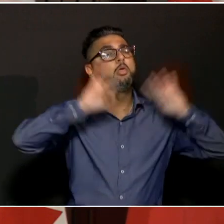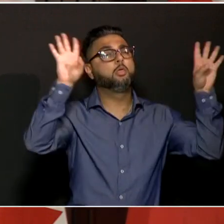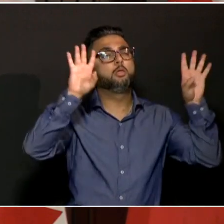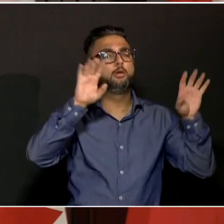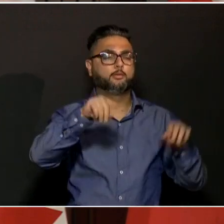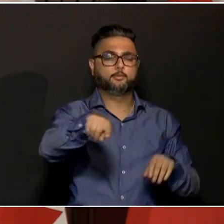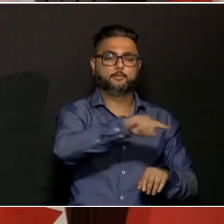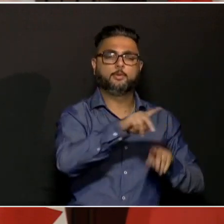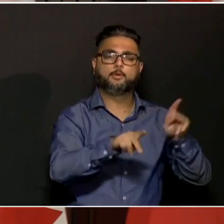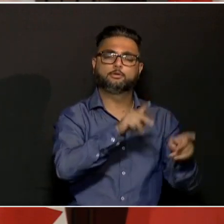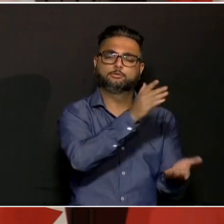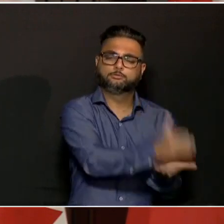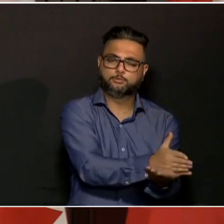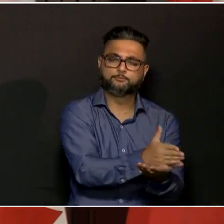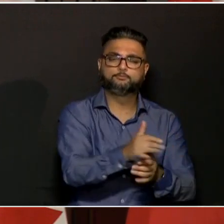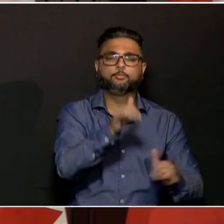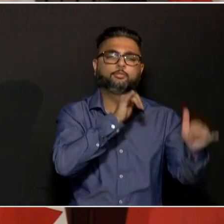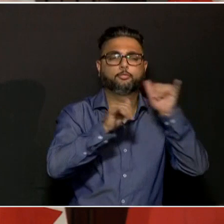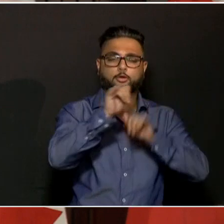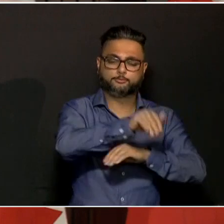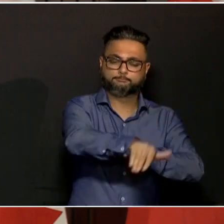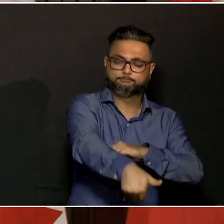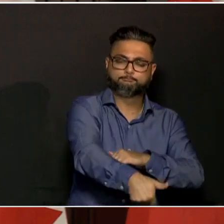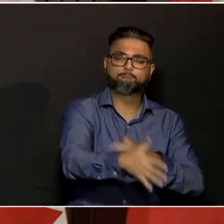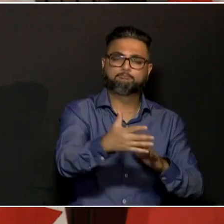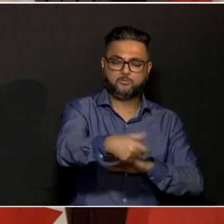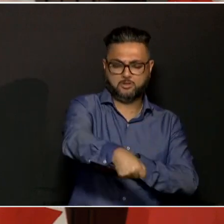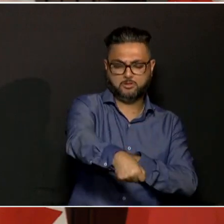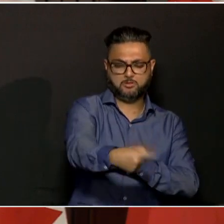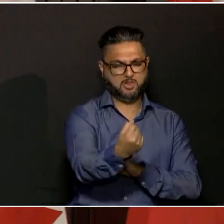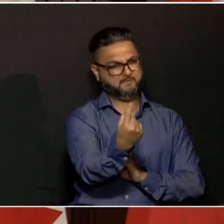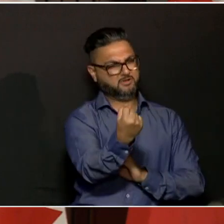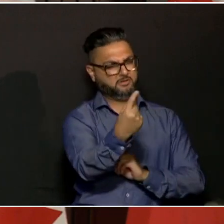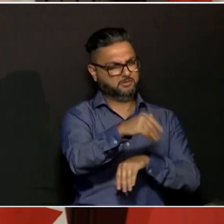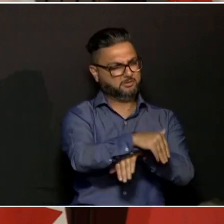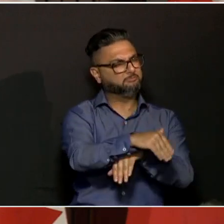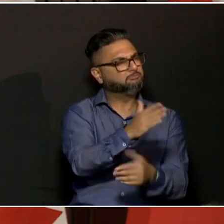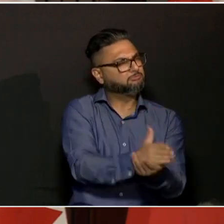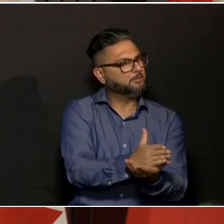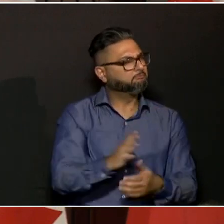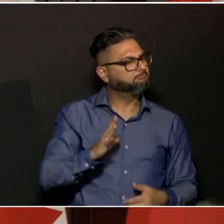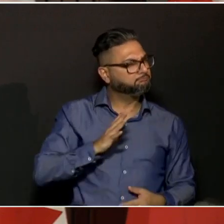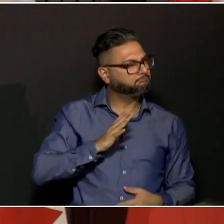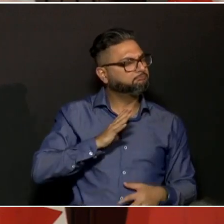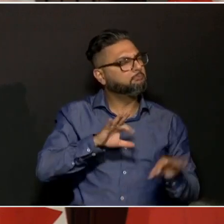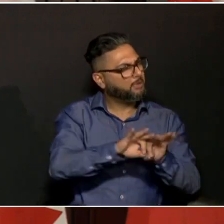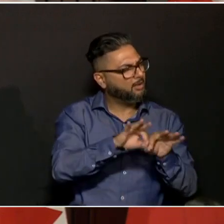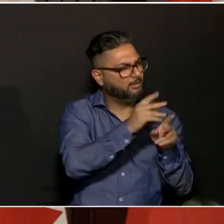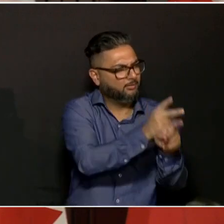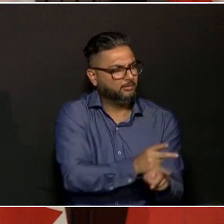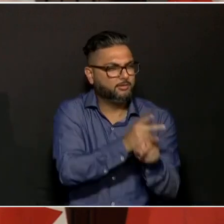in a few nightclubs, I don't think it is the end of the world people stopped drinking at 11 and close it down at 12 o'clock and his